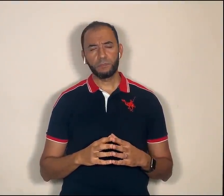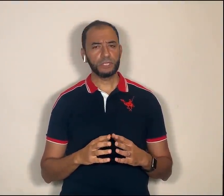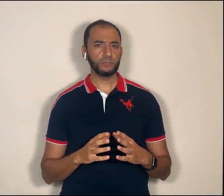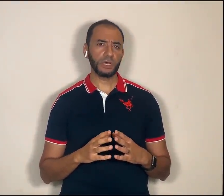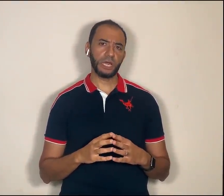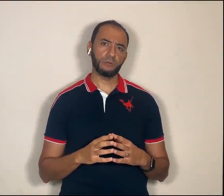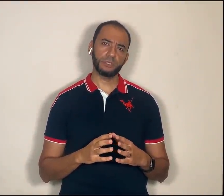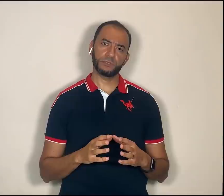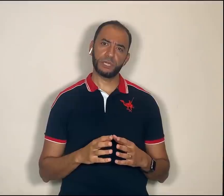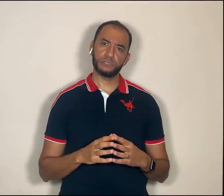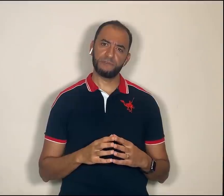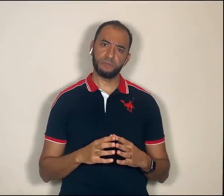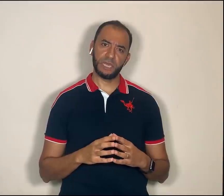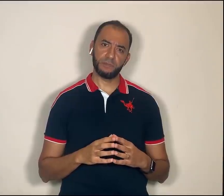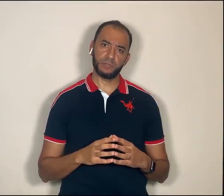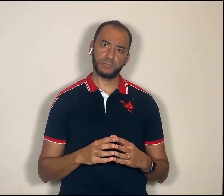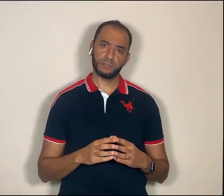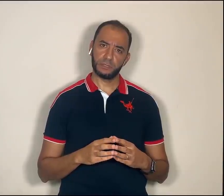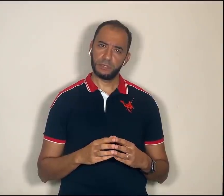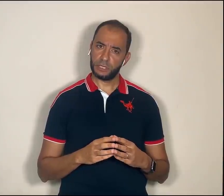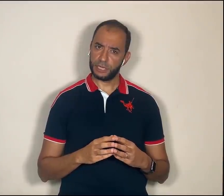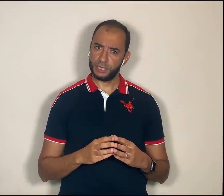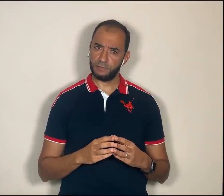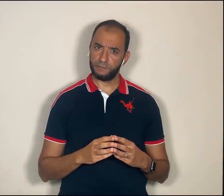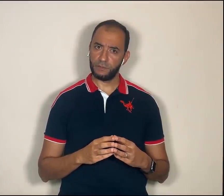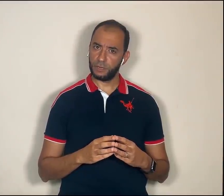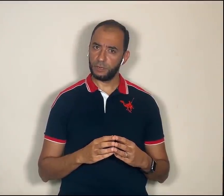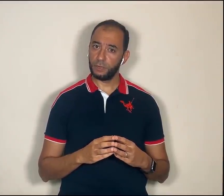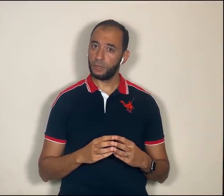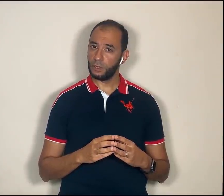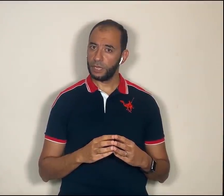Please look around into ''scientific'' papers like I have gone,